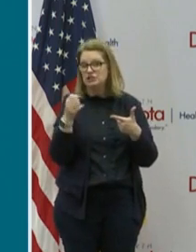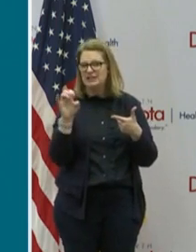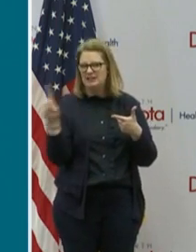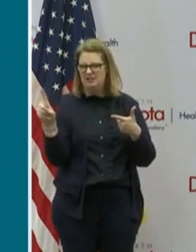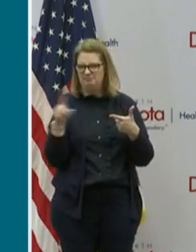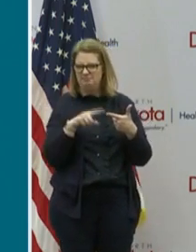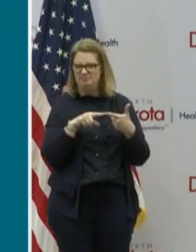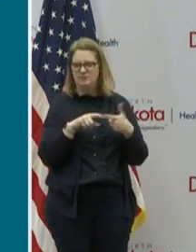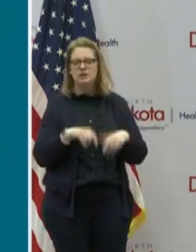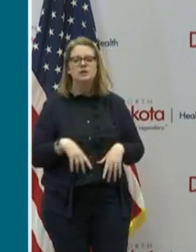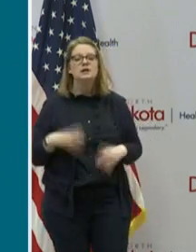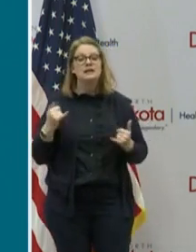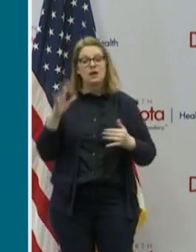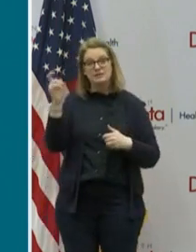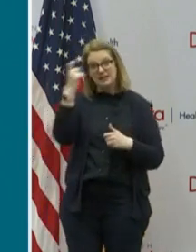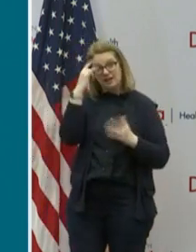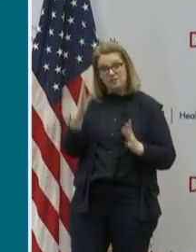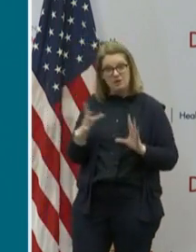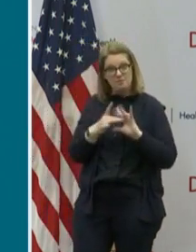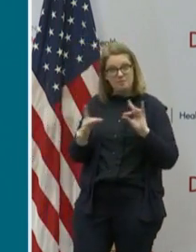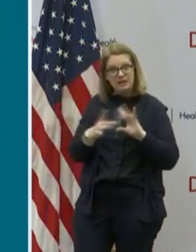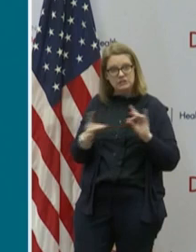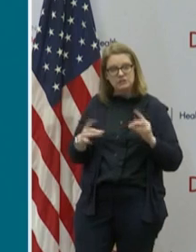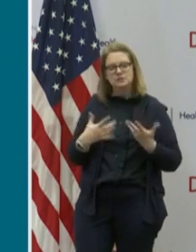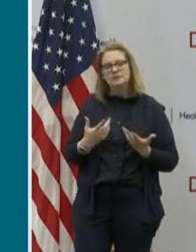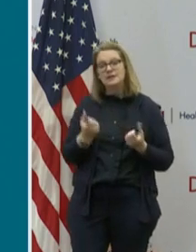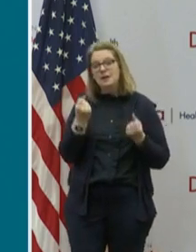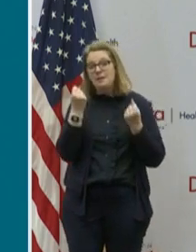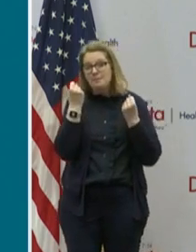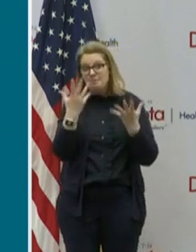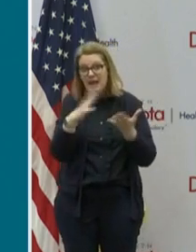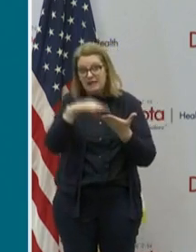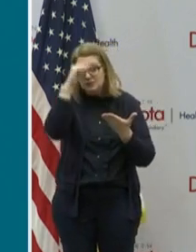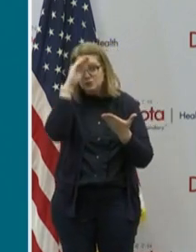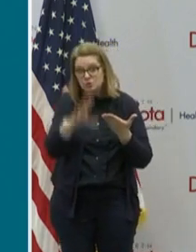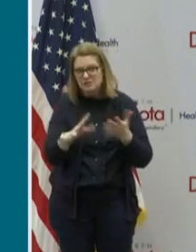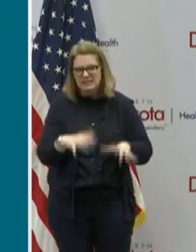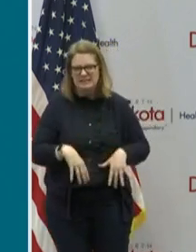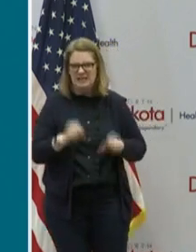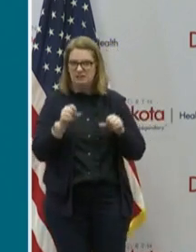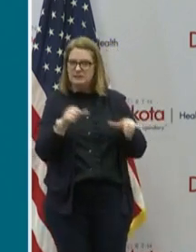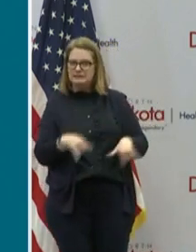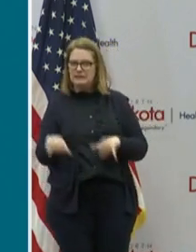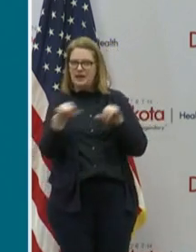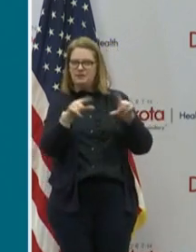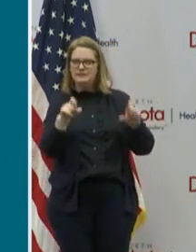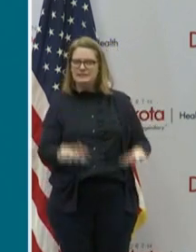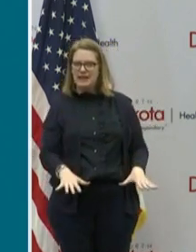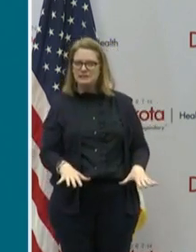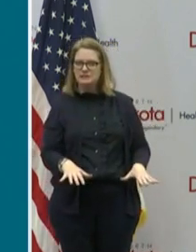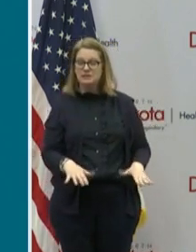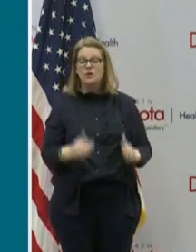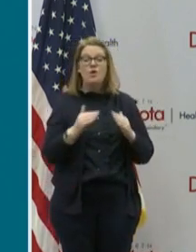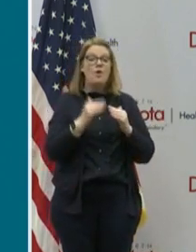THE ADMINISTRATION OF ACADEMIC STANDARDIZED TESTS SUCH AS ACT, WORK KEYS FROM GED. AS THE GOVERNOR MENTIONED, THERE